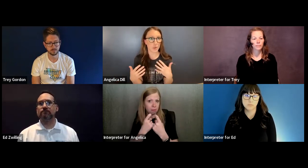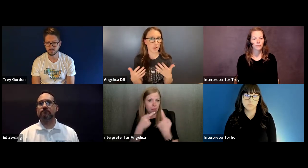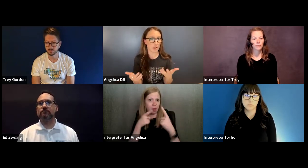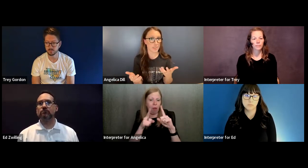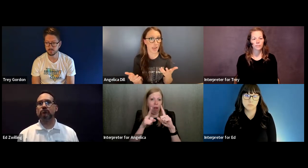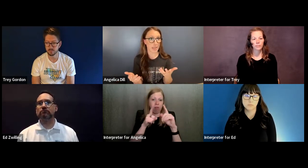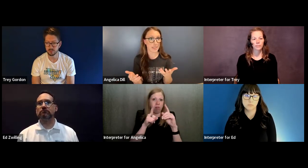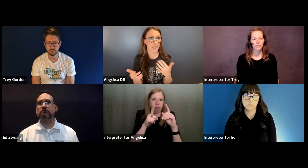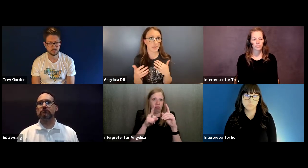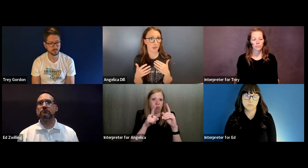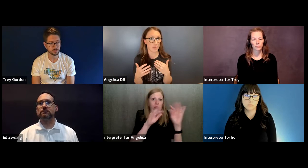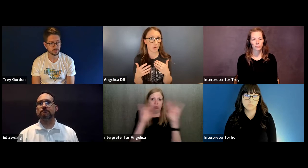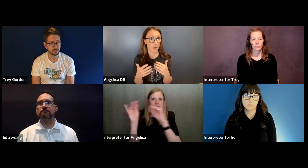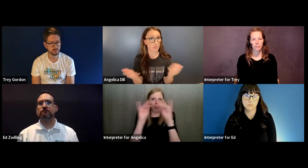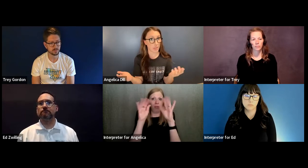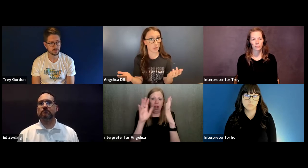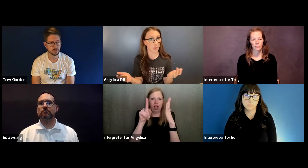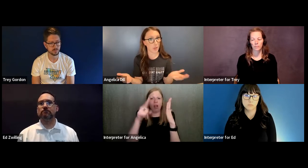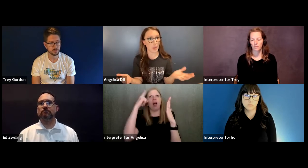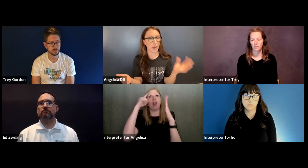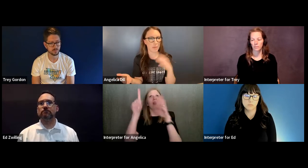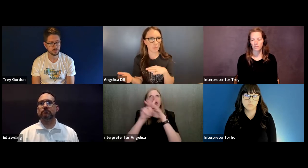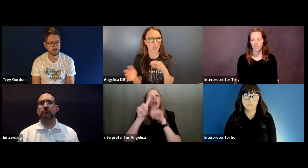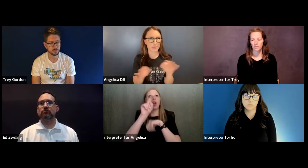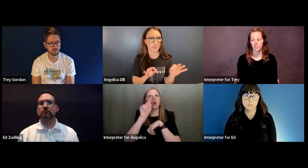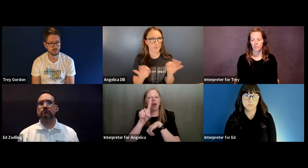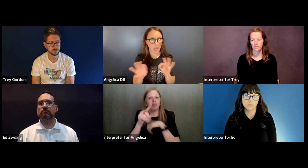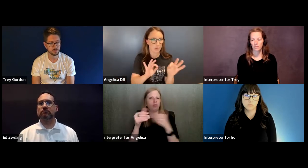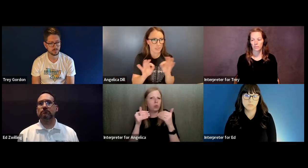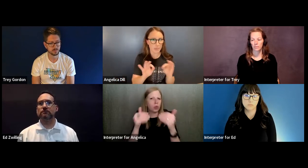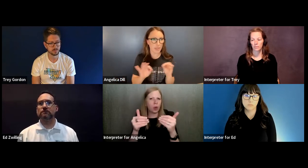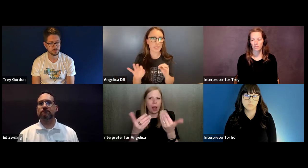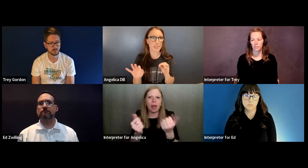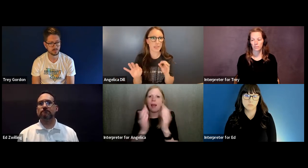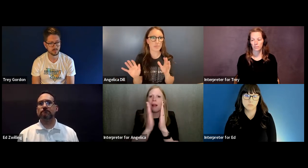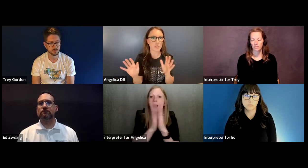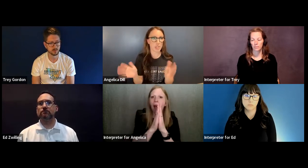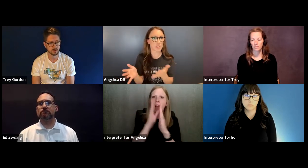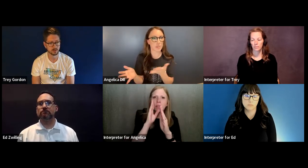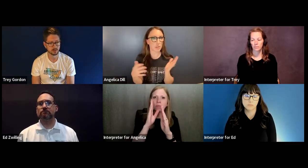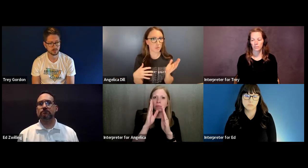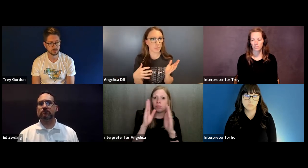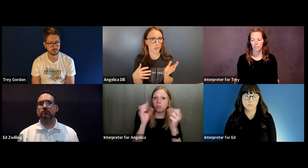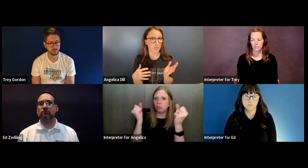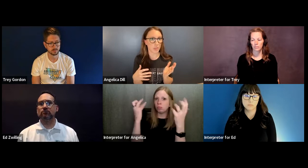welcome to ask it um on video we can toggle some things and change it so that you can be on video